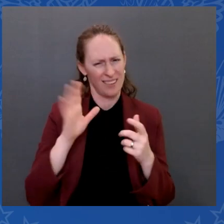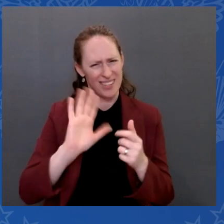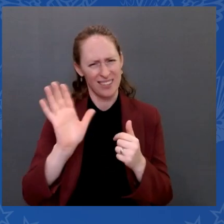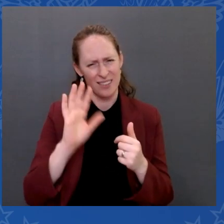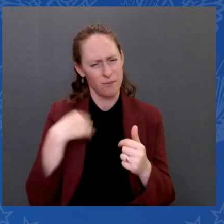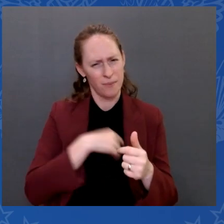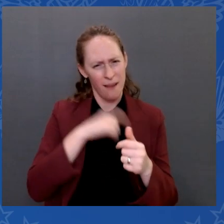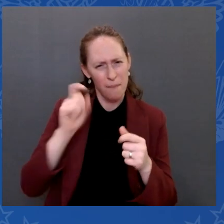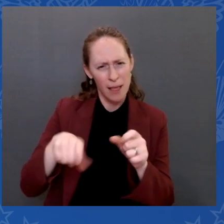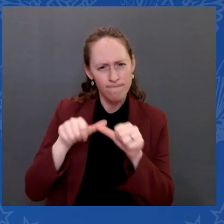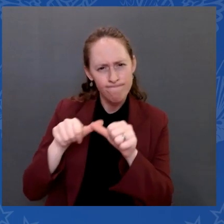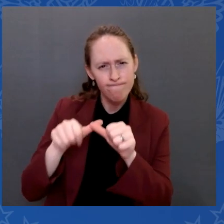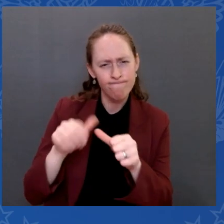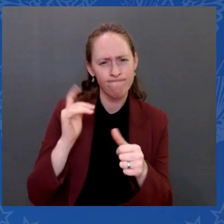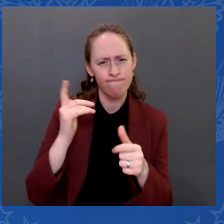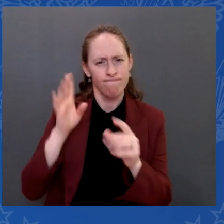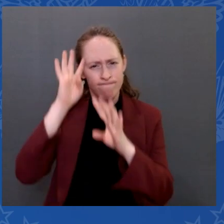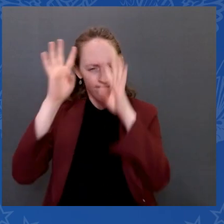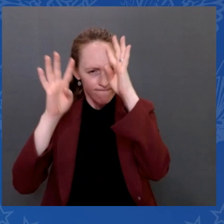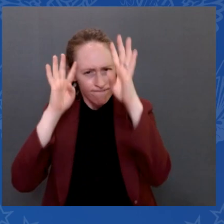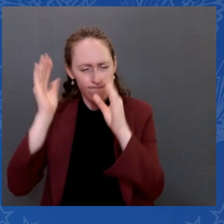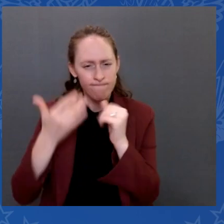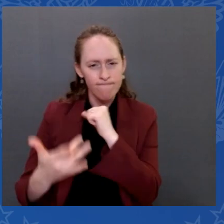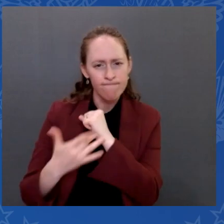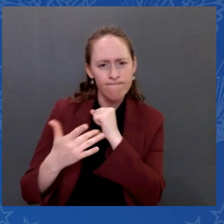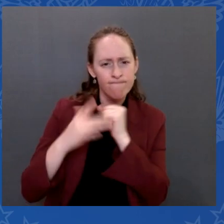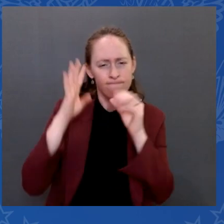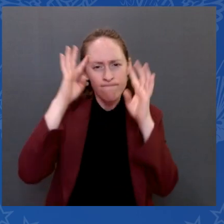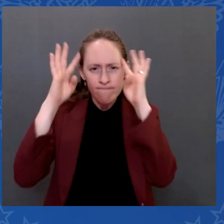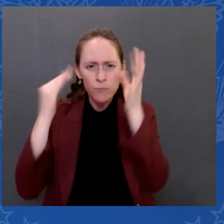if we make the necessary investments, and this is the necessary investment.